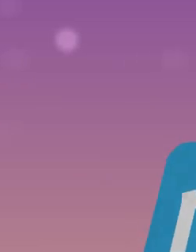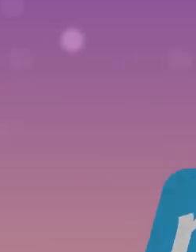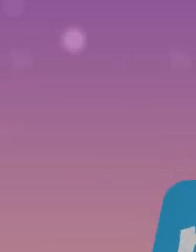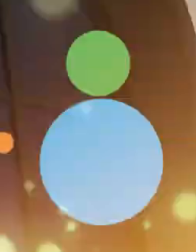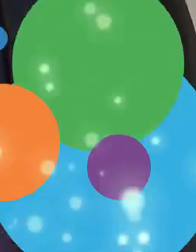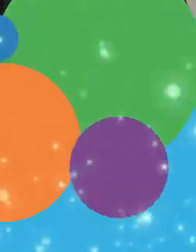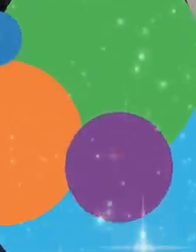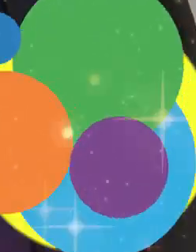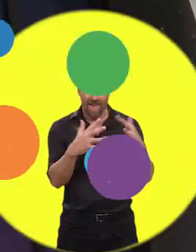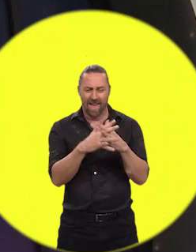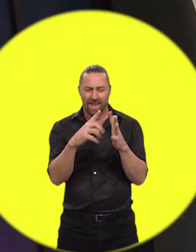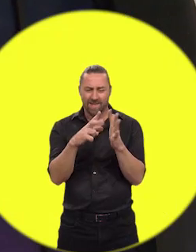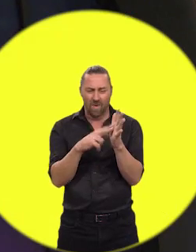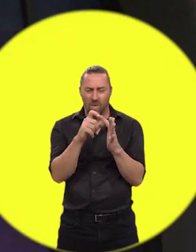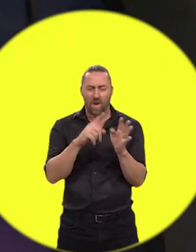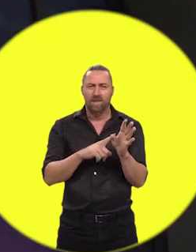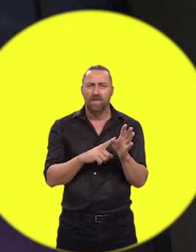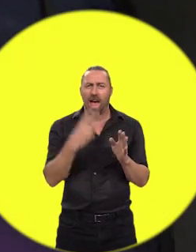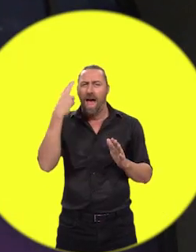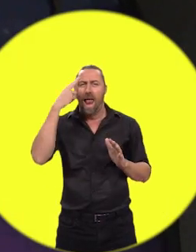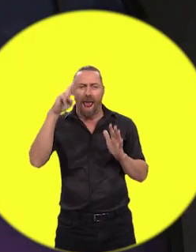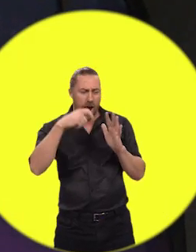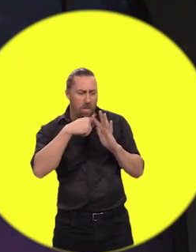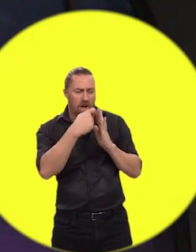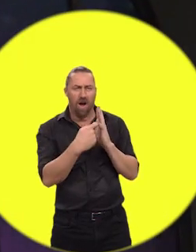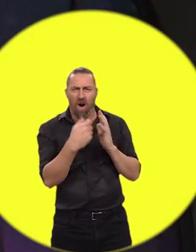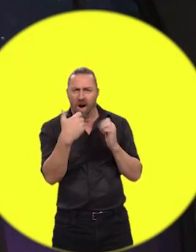(bells chiming) Thanks Wendy. Labeling is a great idea.